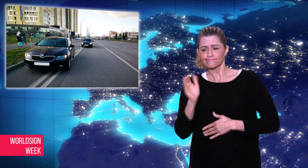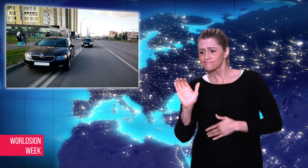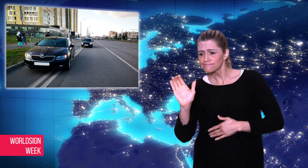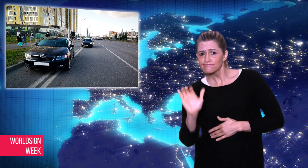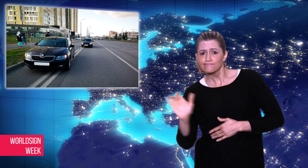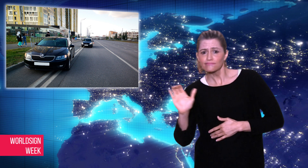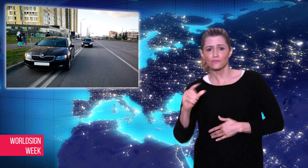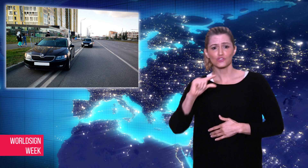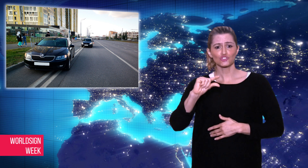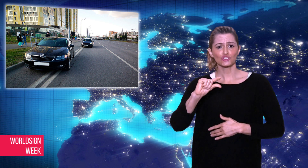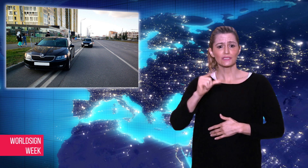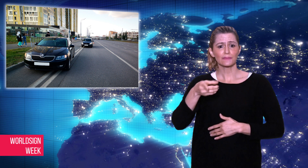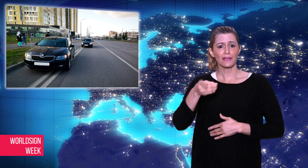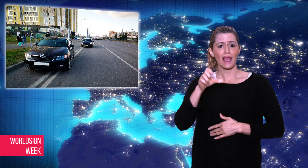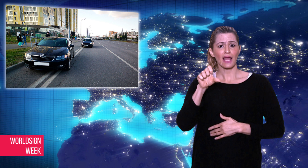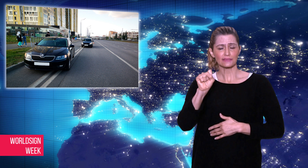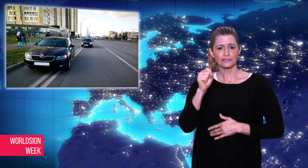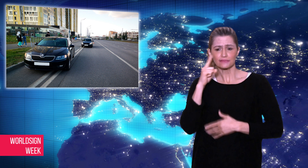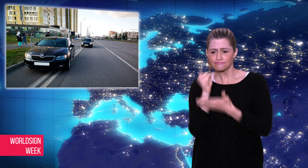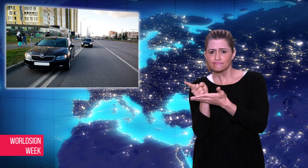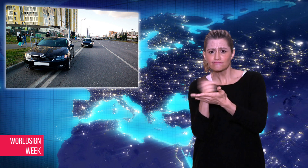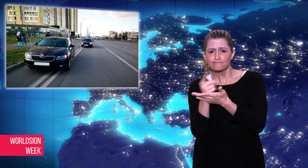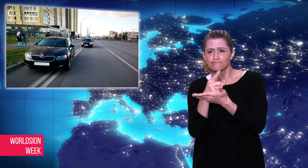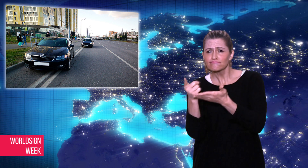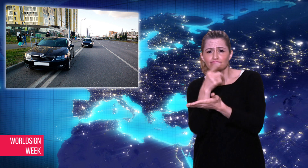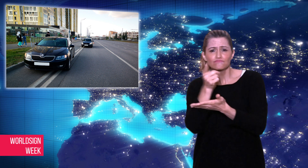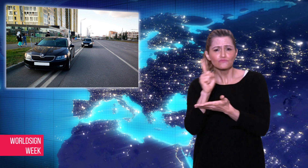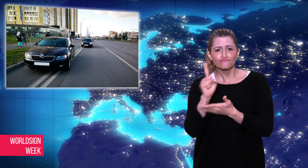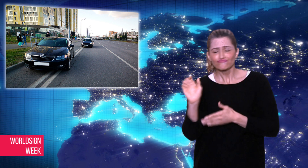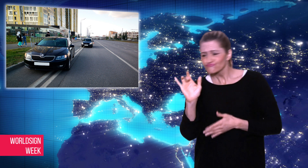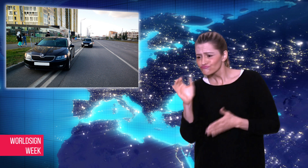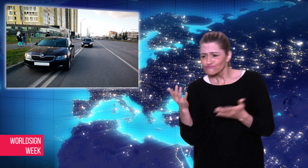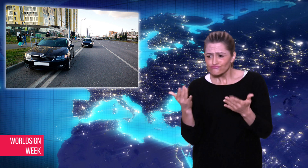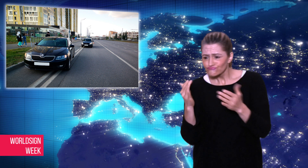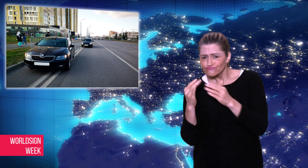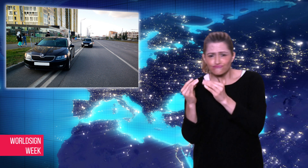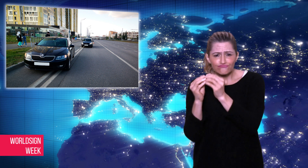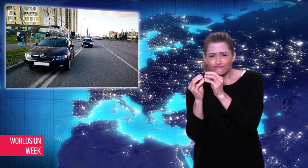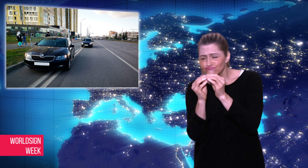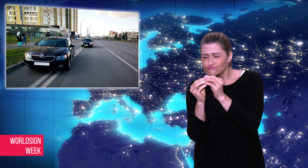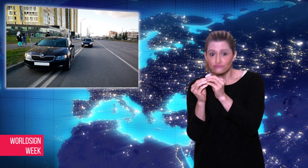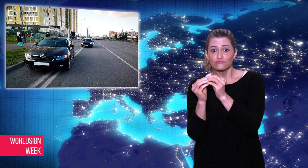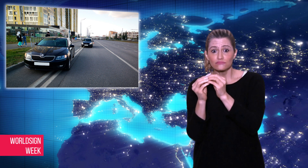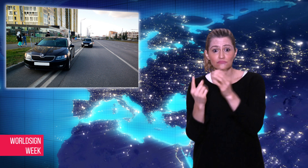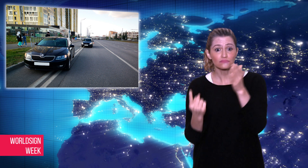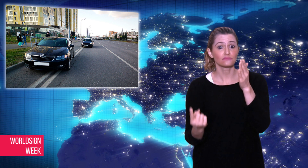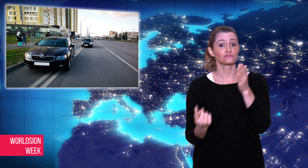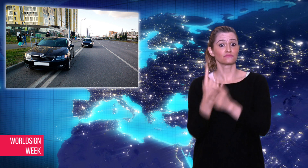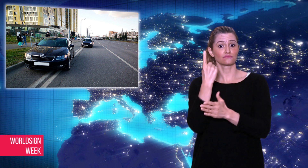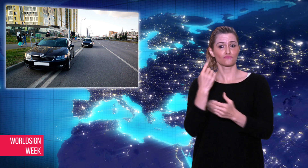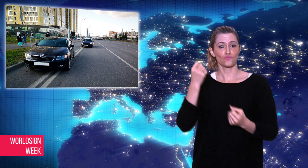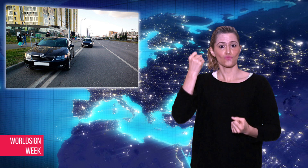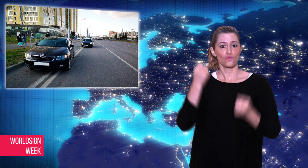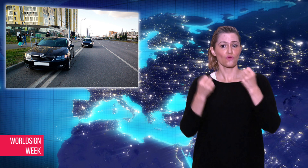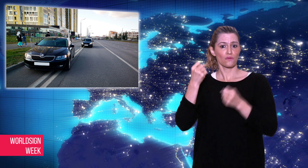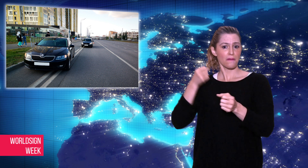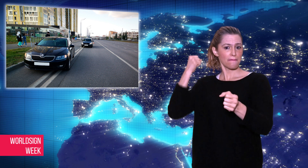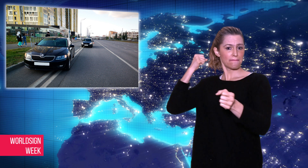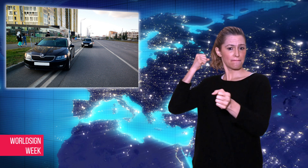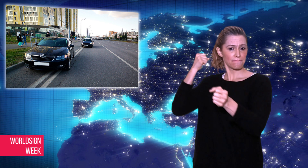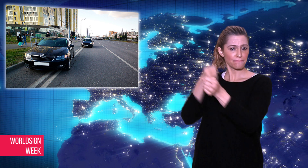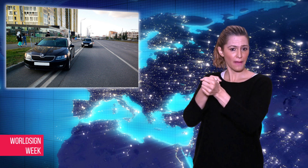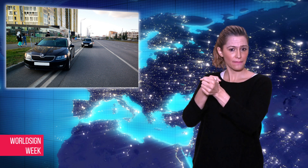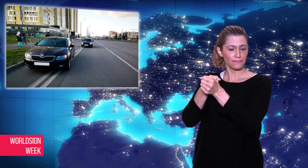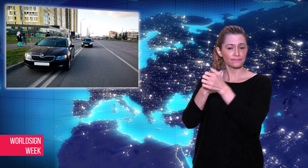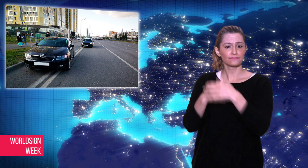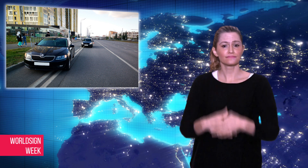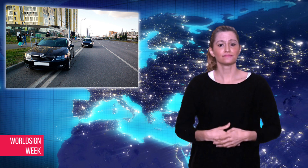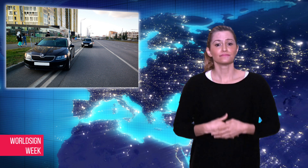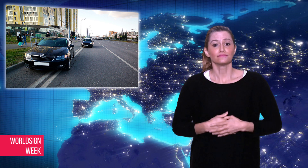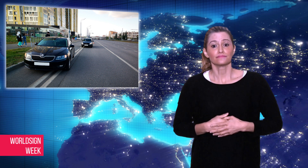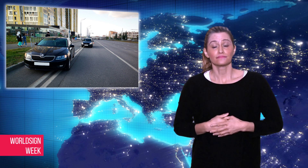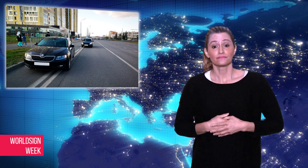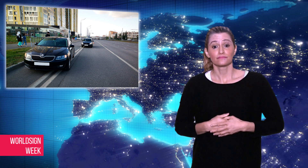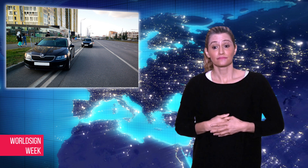He decided to pull over to use a GPS navigation system